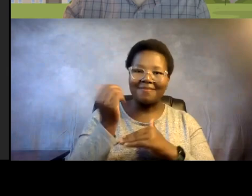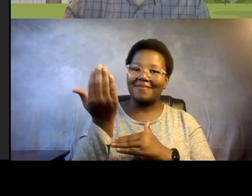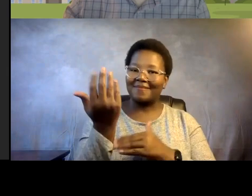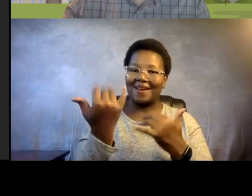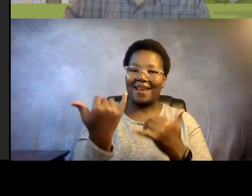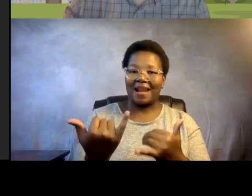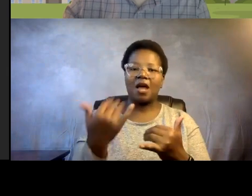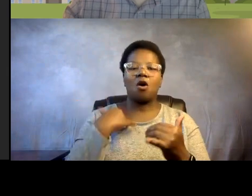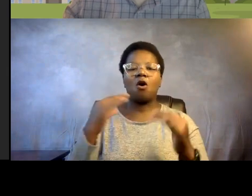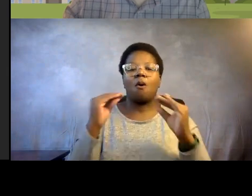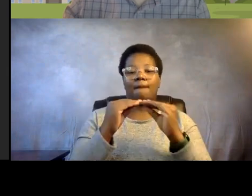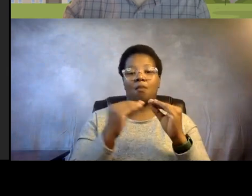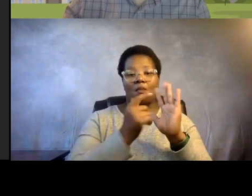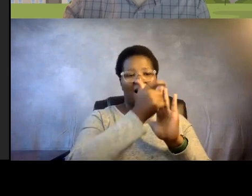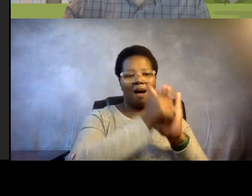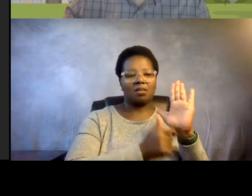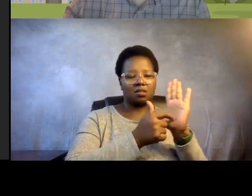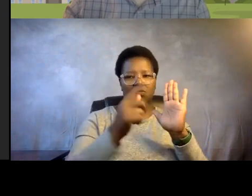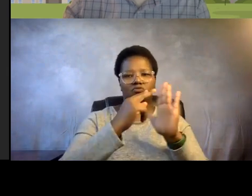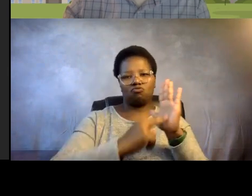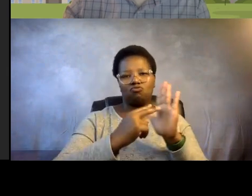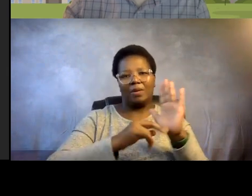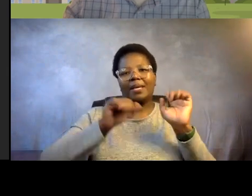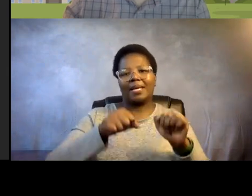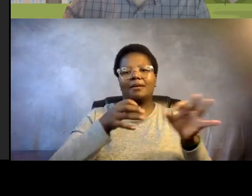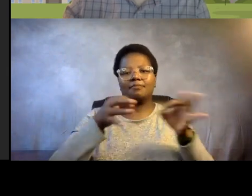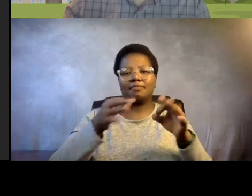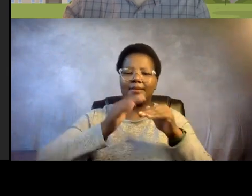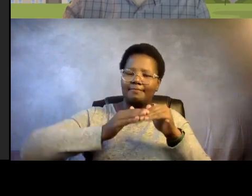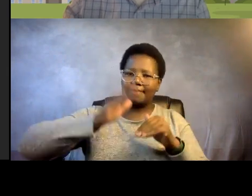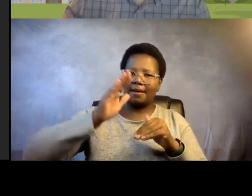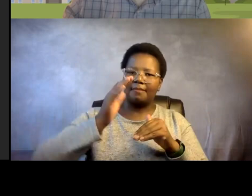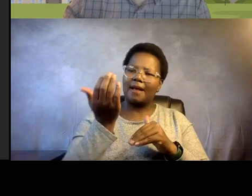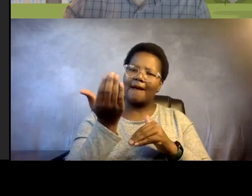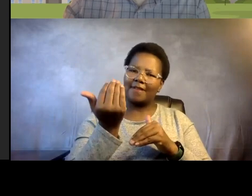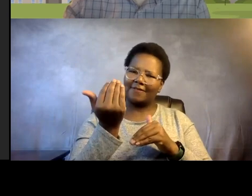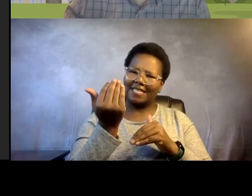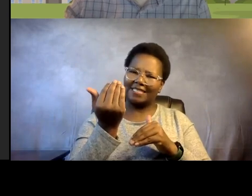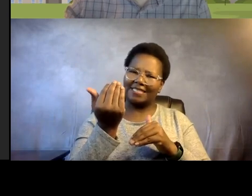details of that, that kind of outlines those 15 distinct tests because there can be different